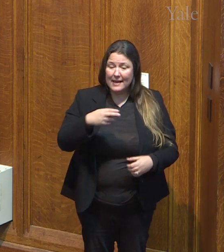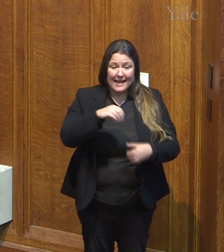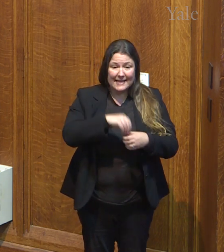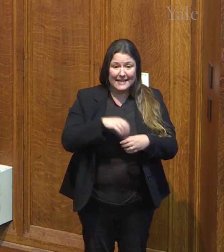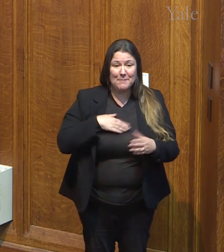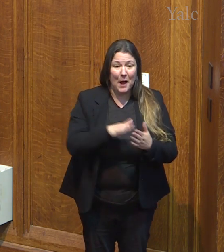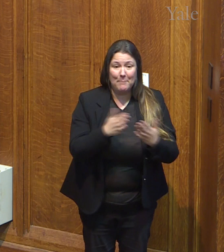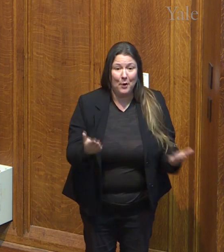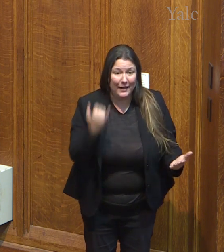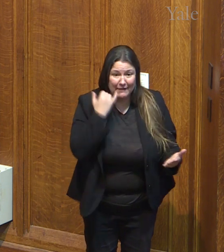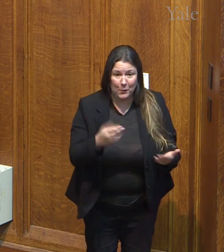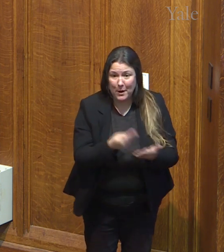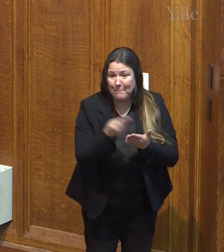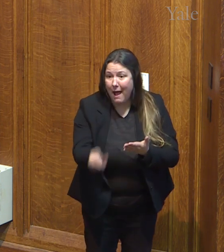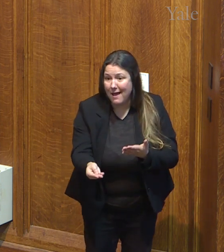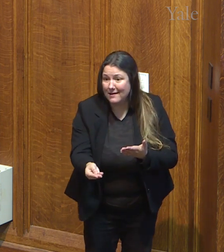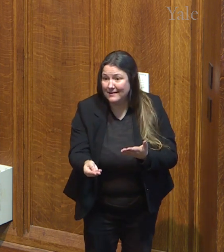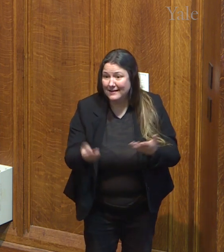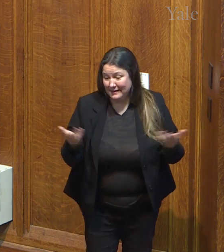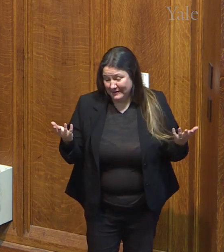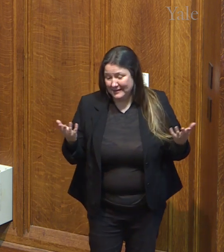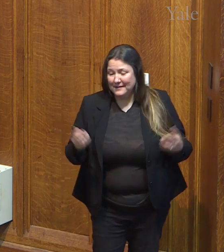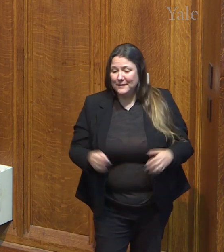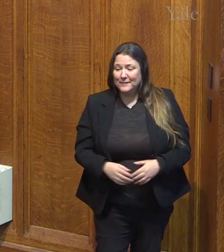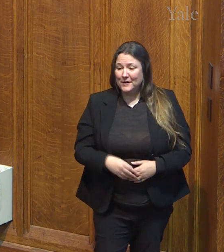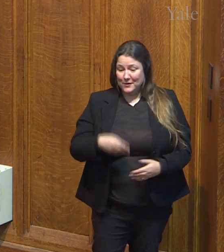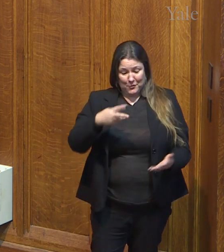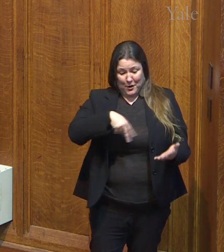on Amazon and it's all in there.